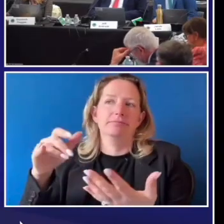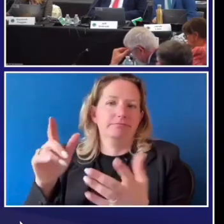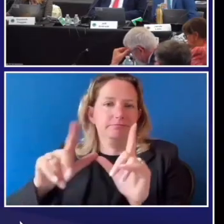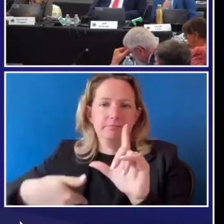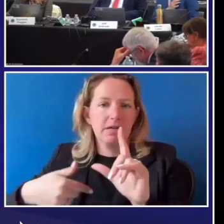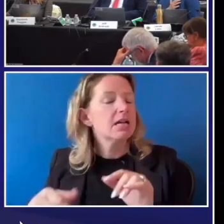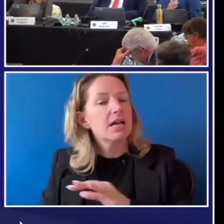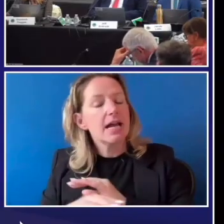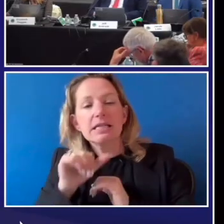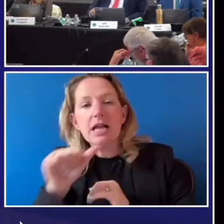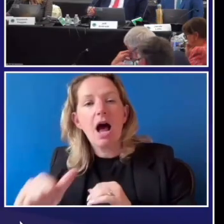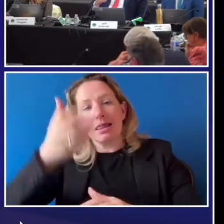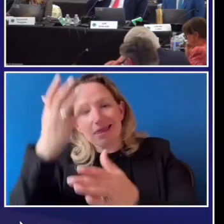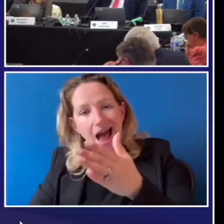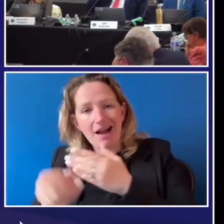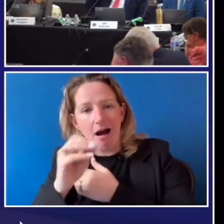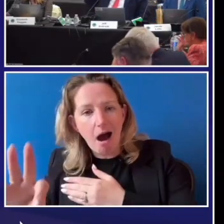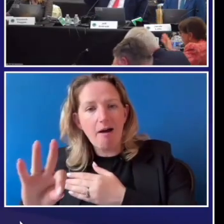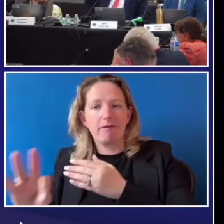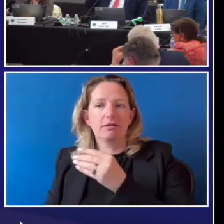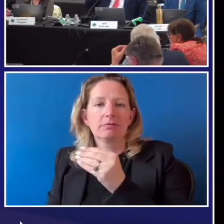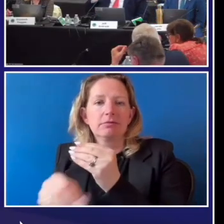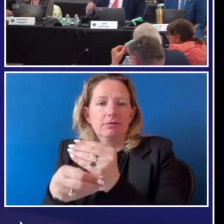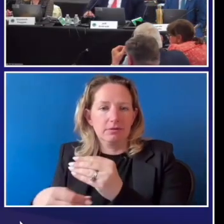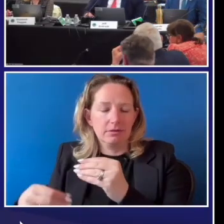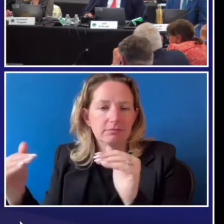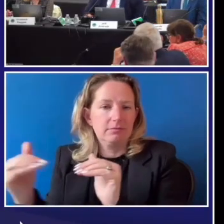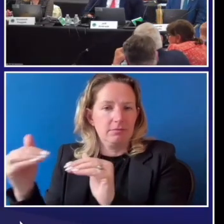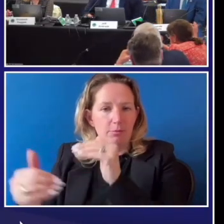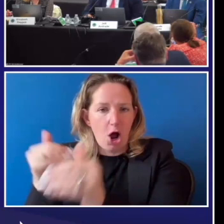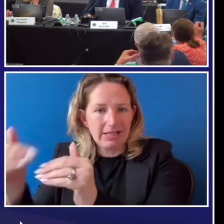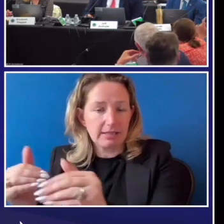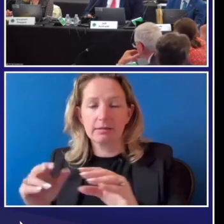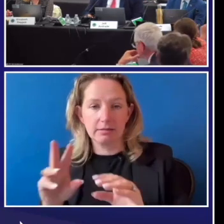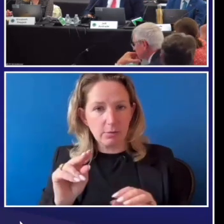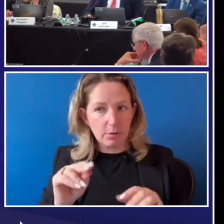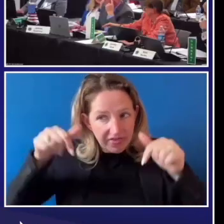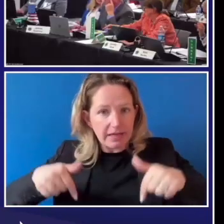Thank you, Jeff. Thank you, Jacob. Jeffrey, I'm over to you. Yeah, it's sort of what Michael and